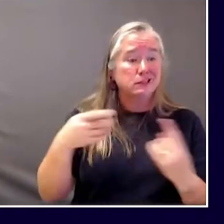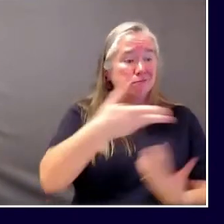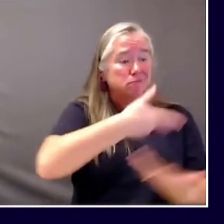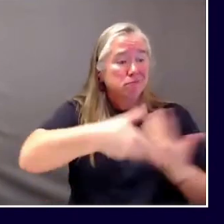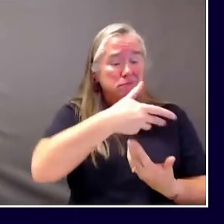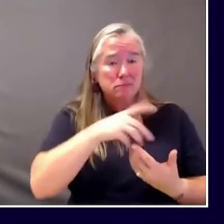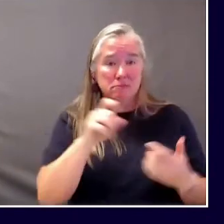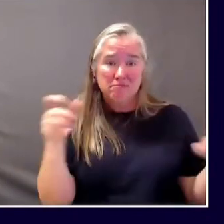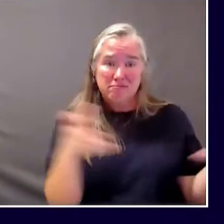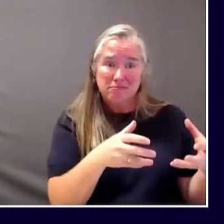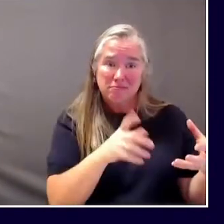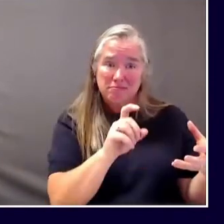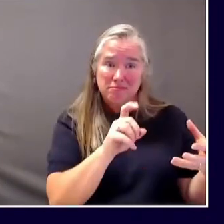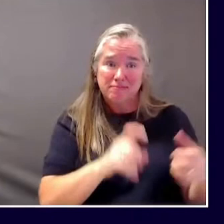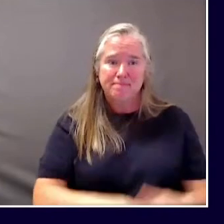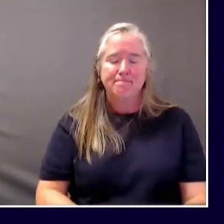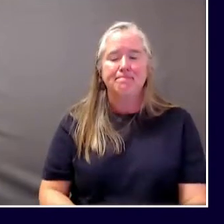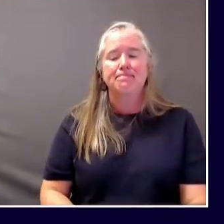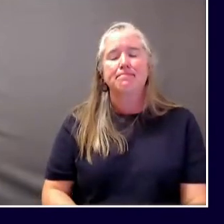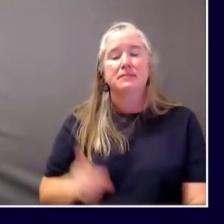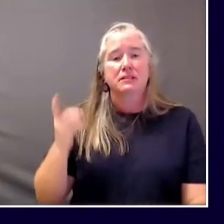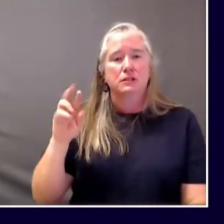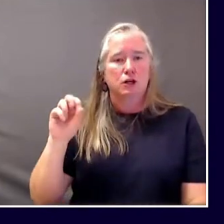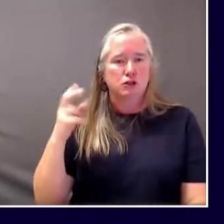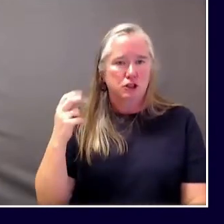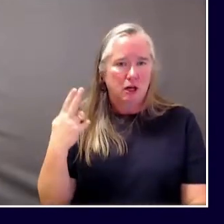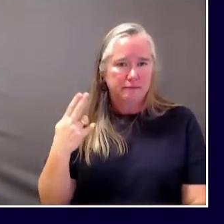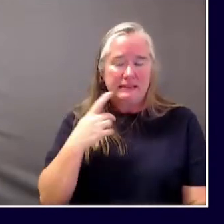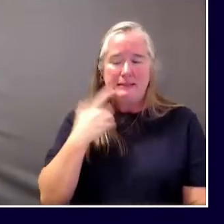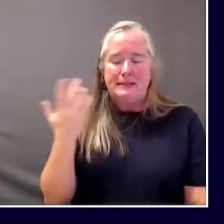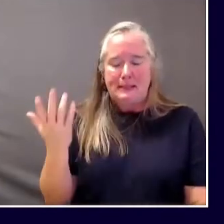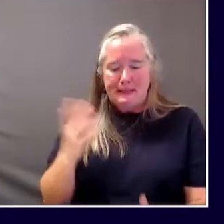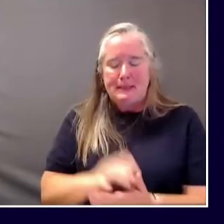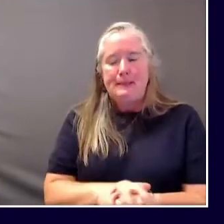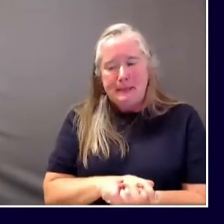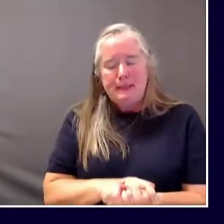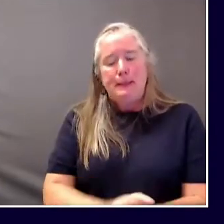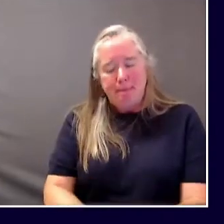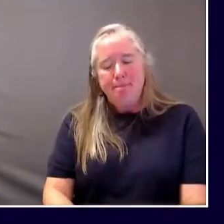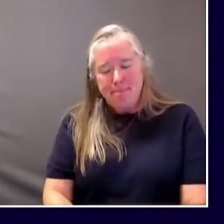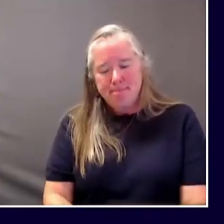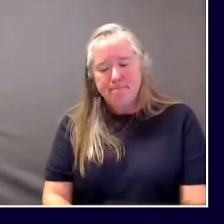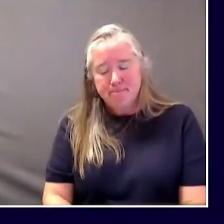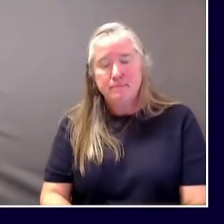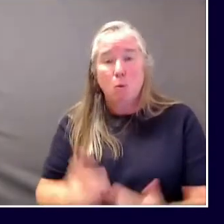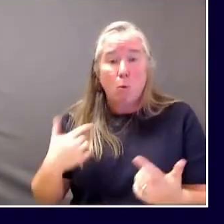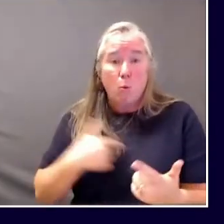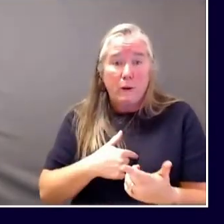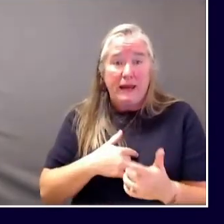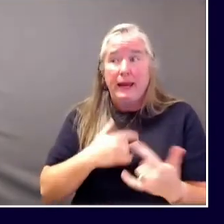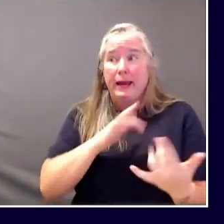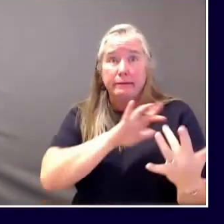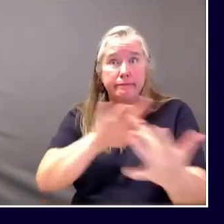Charlie it's it's it's difficult to say you know we what we can